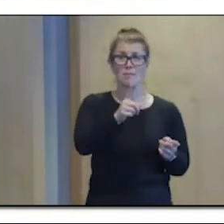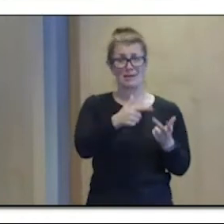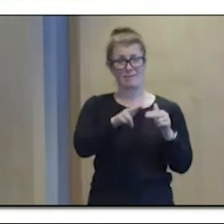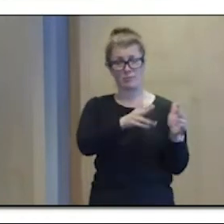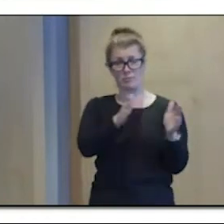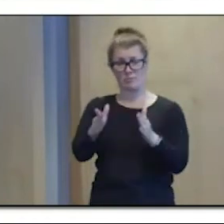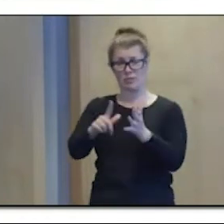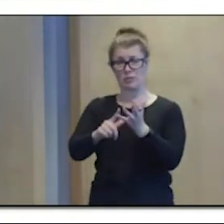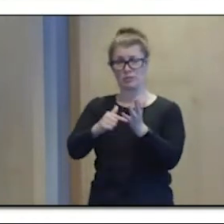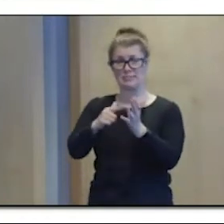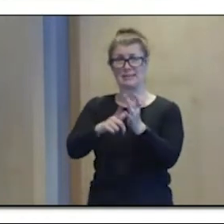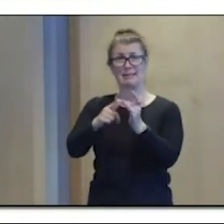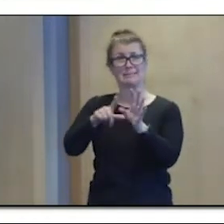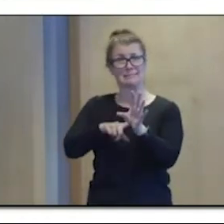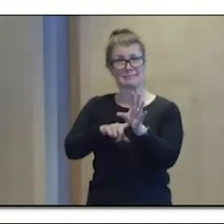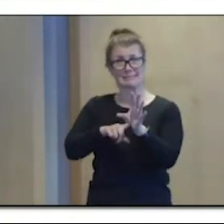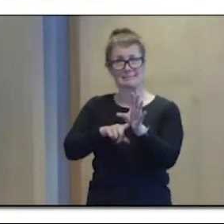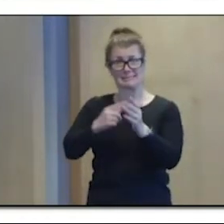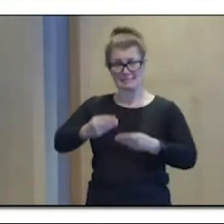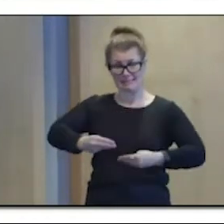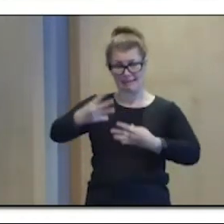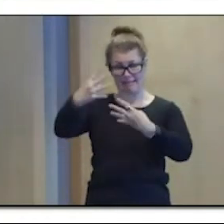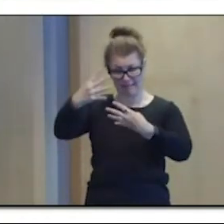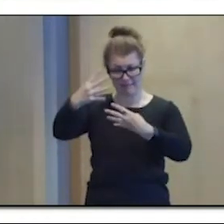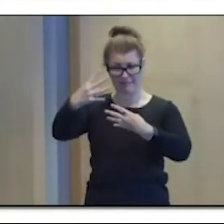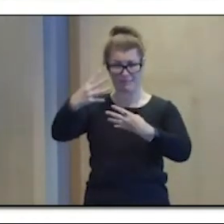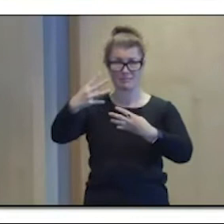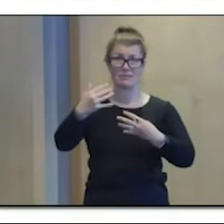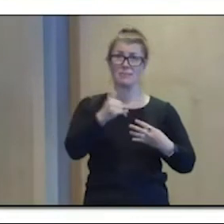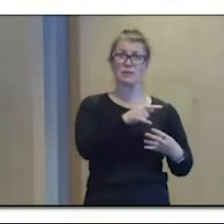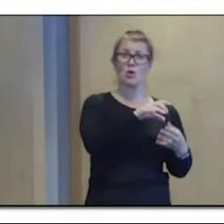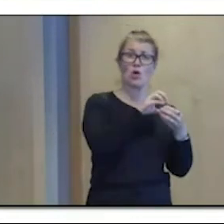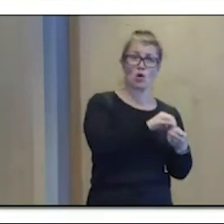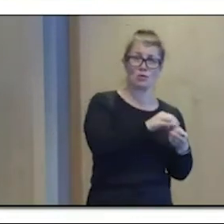and this is not necessarily owned and operated by utility it could be a community battery.